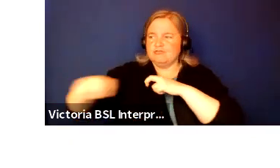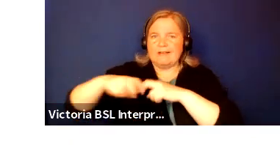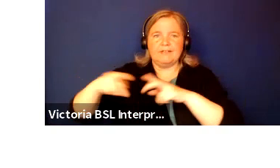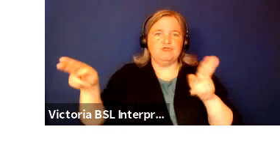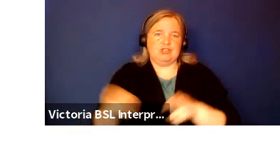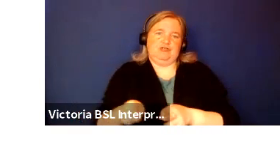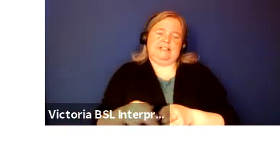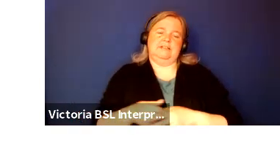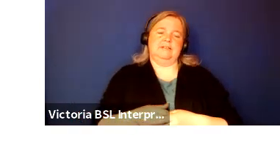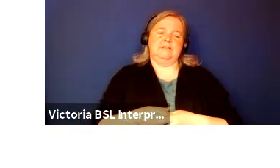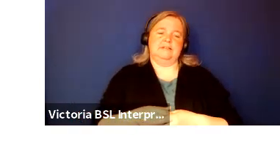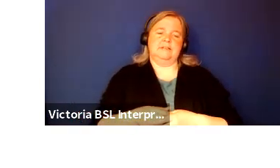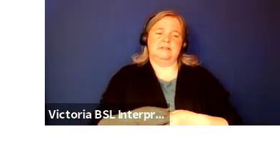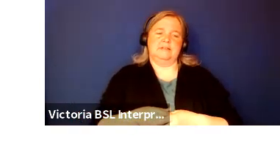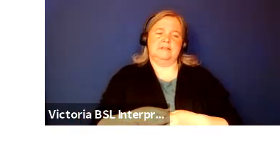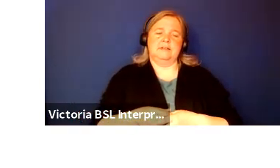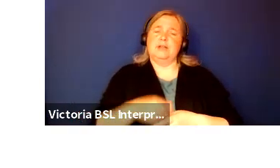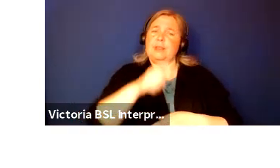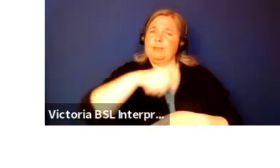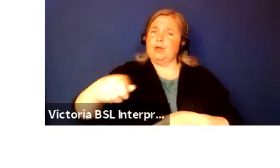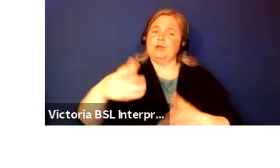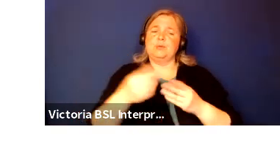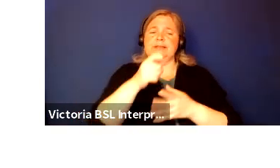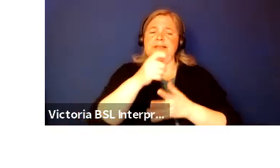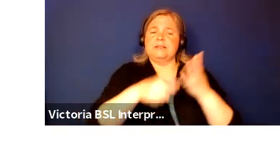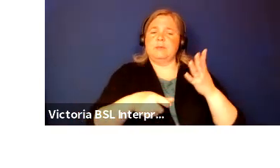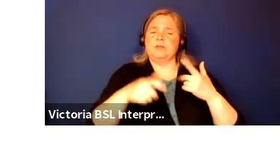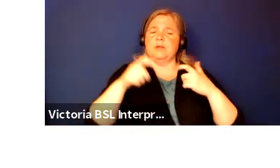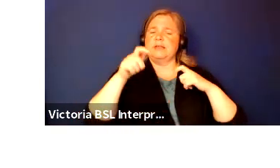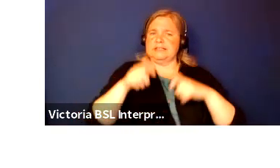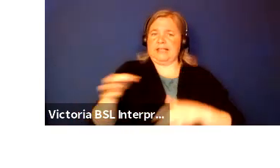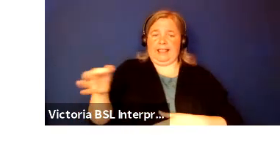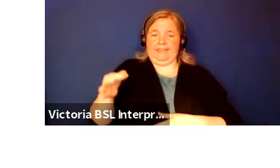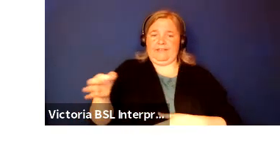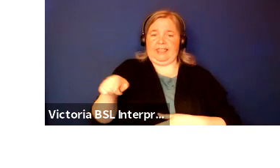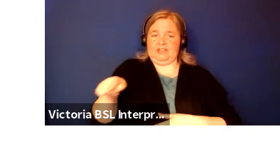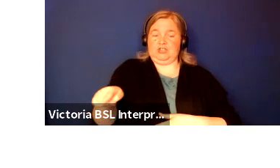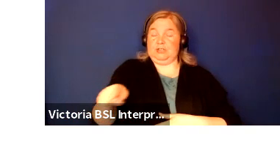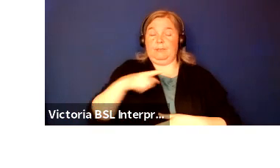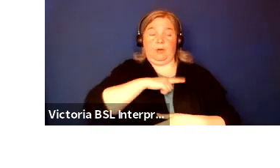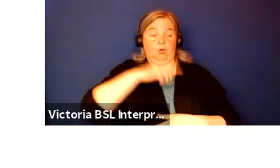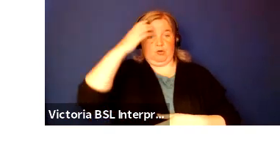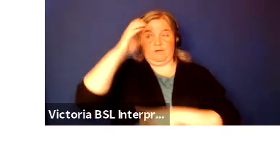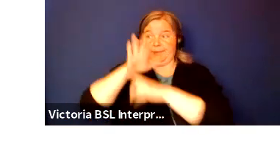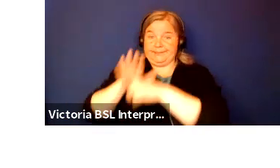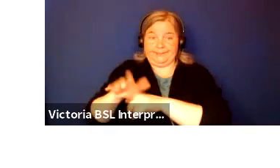The persons with disabilities who are staying in a village due to the government